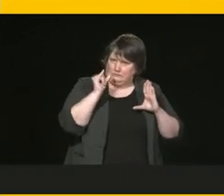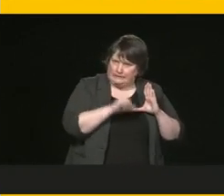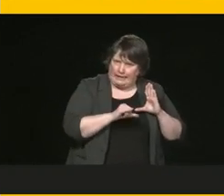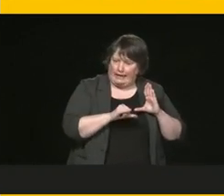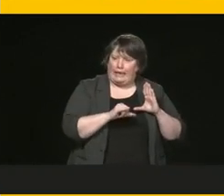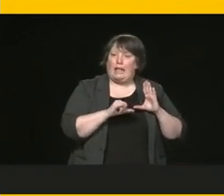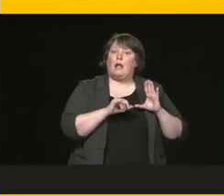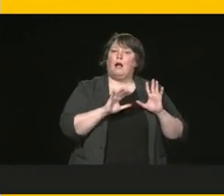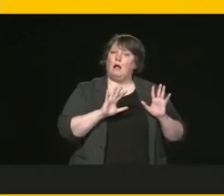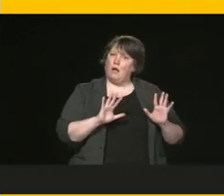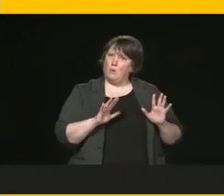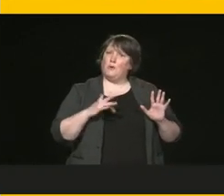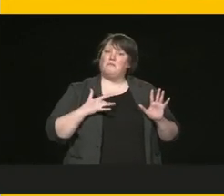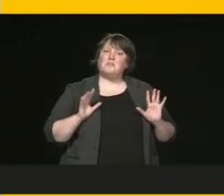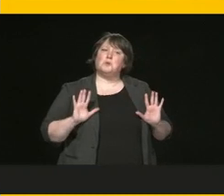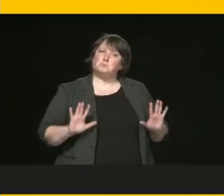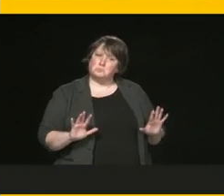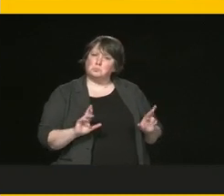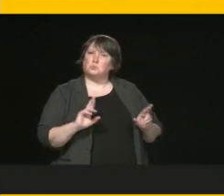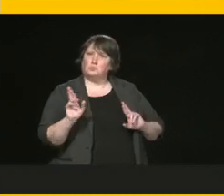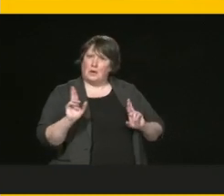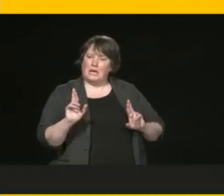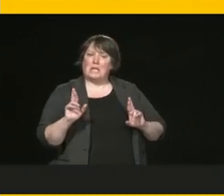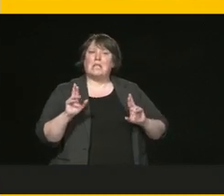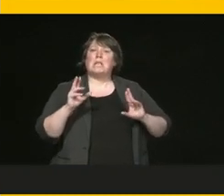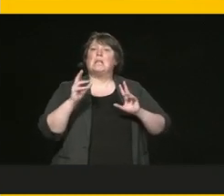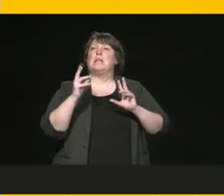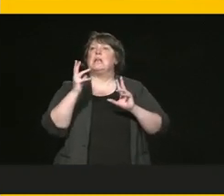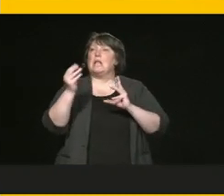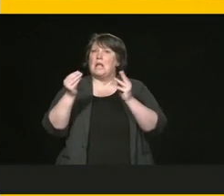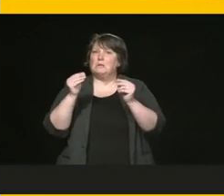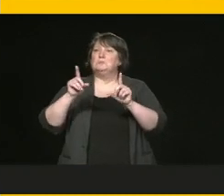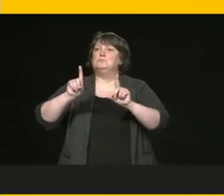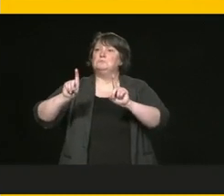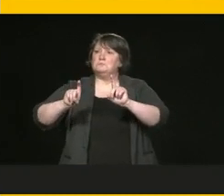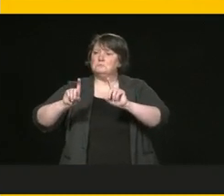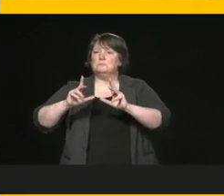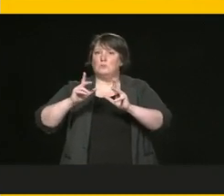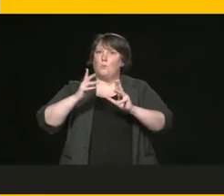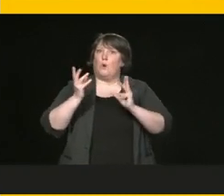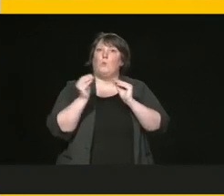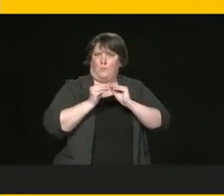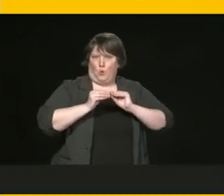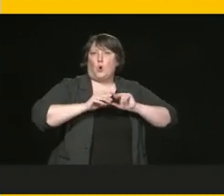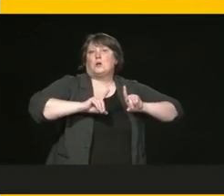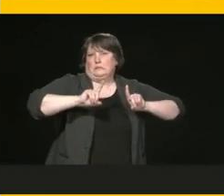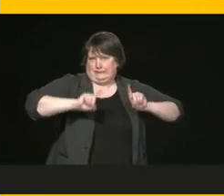LOOSEN THE CONTROLS ON SOCIAL DISTANCING AND START TO RE-OPEN